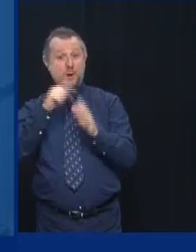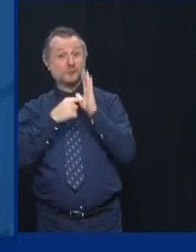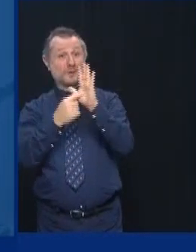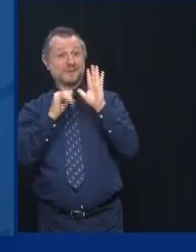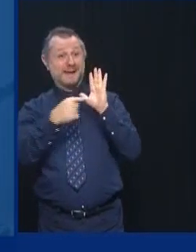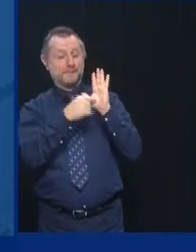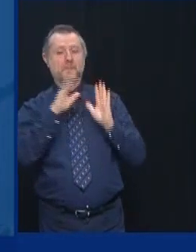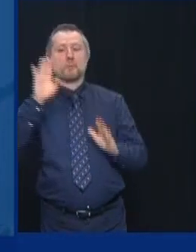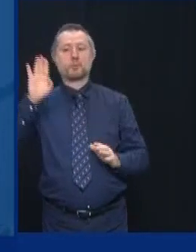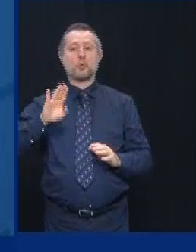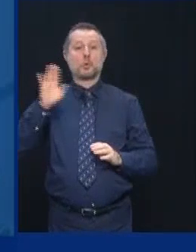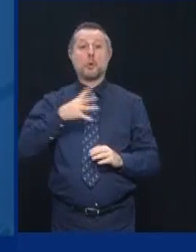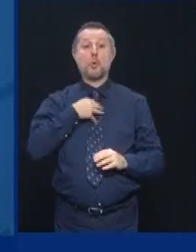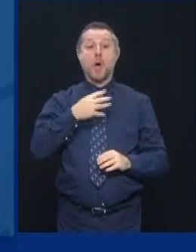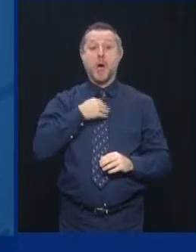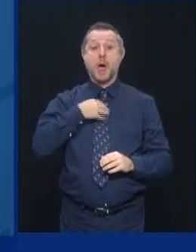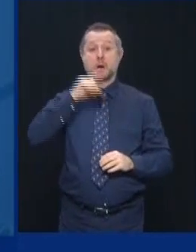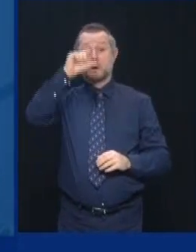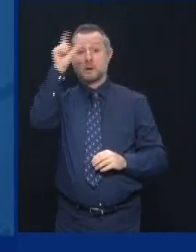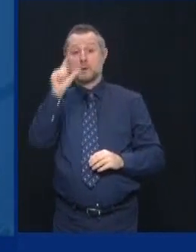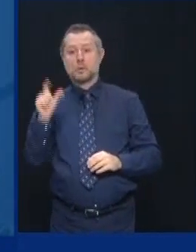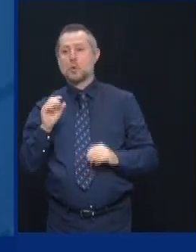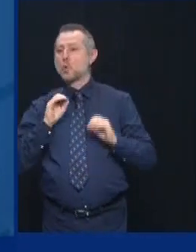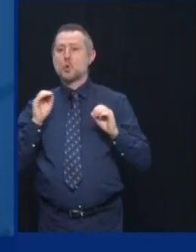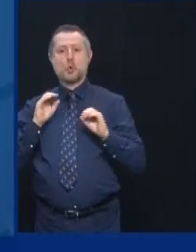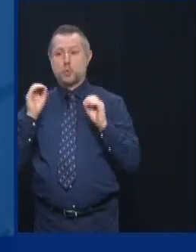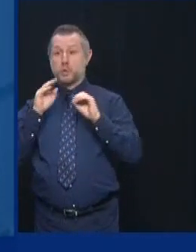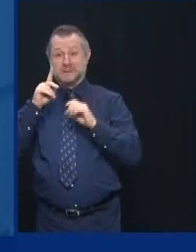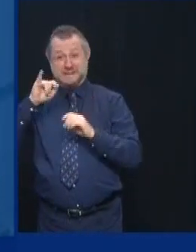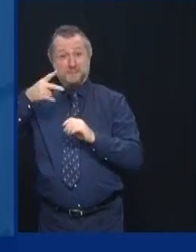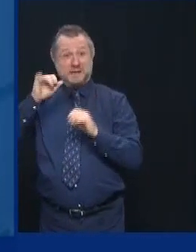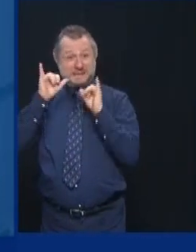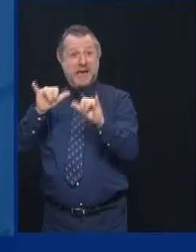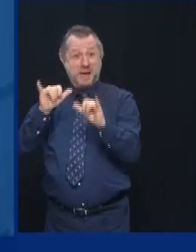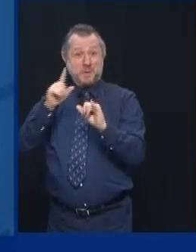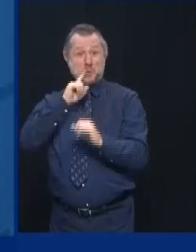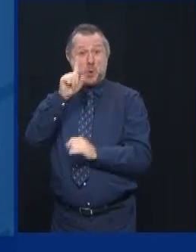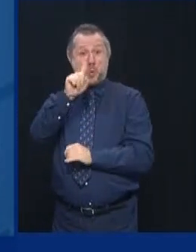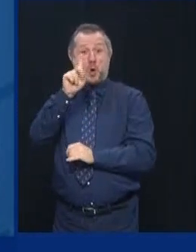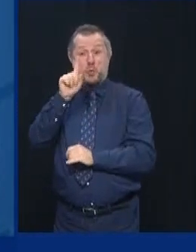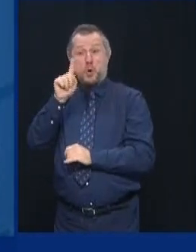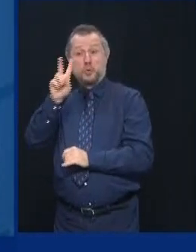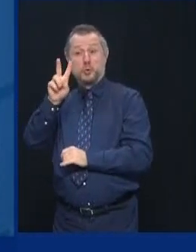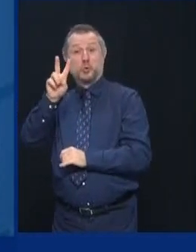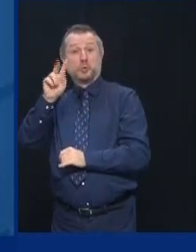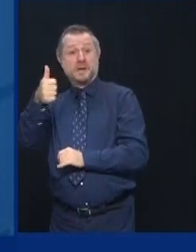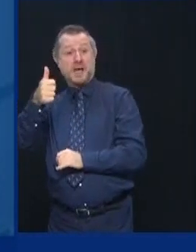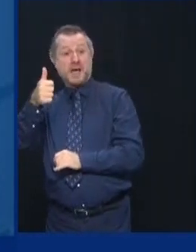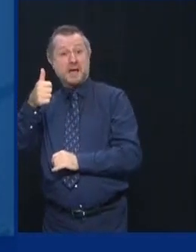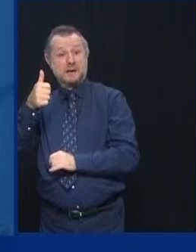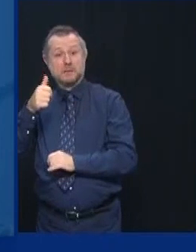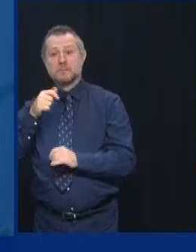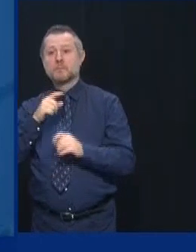COMMUNITIES THAT HAVE A LOW INFECTION RATE. THIS IS A ZIP CODE IN BROOKLYN.